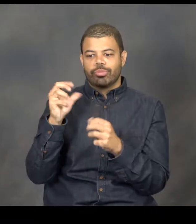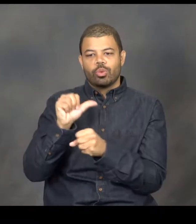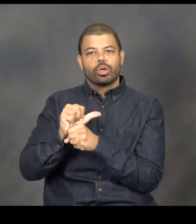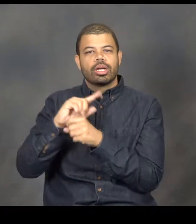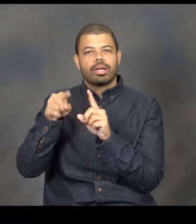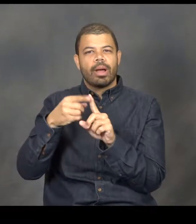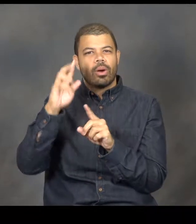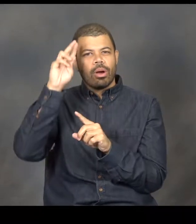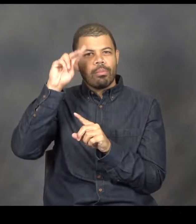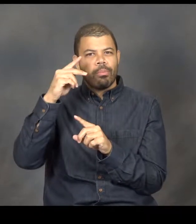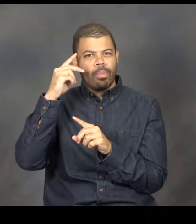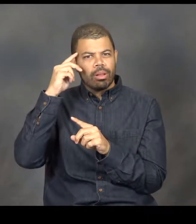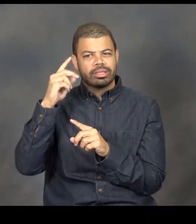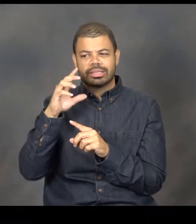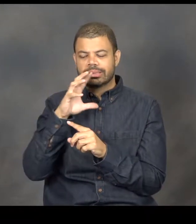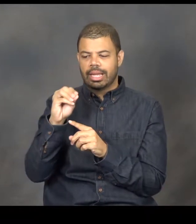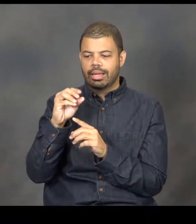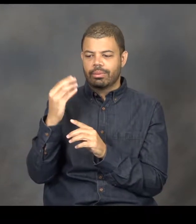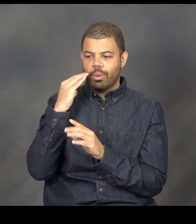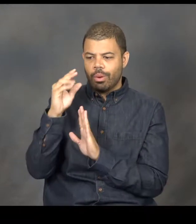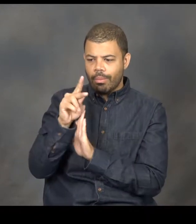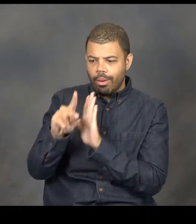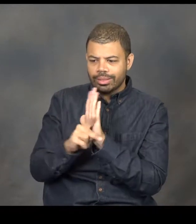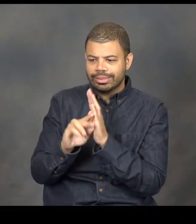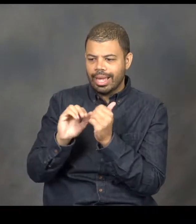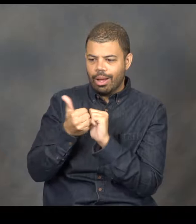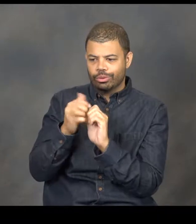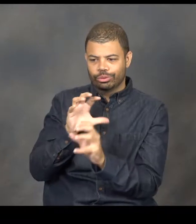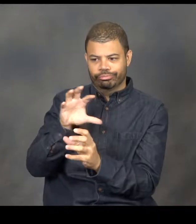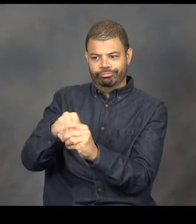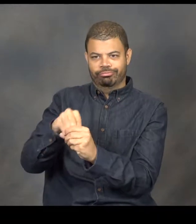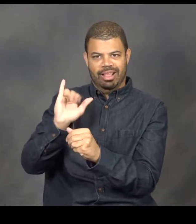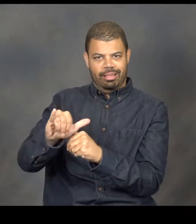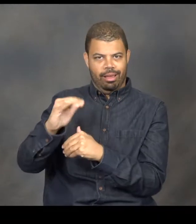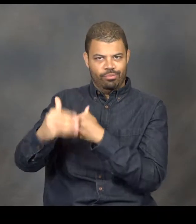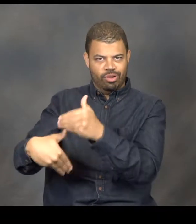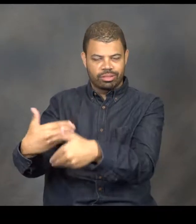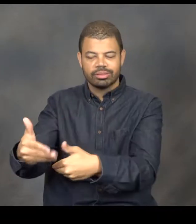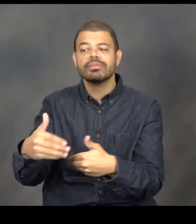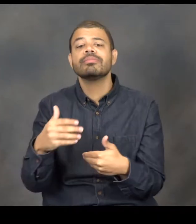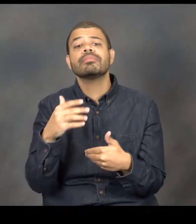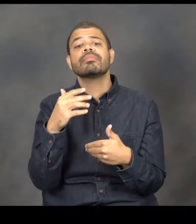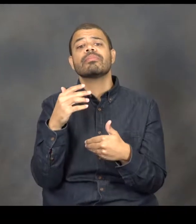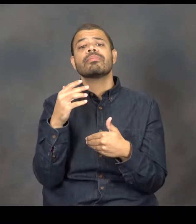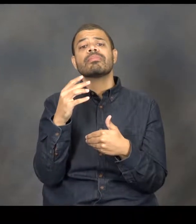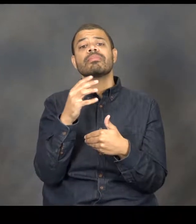with working on policy